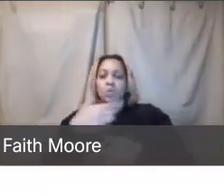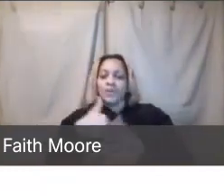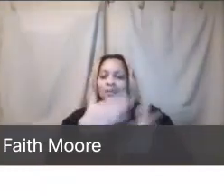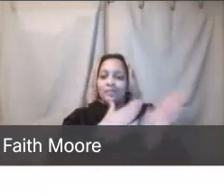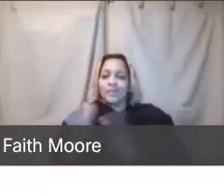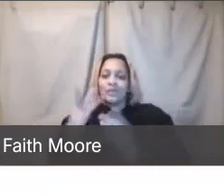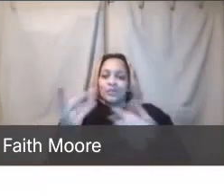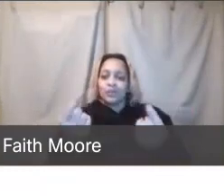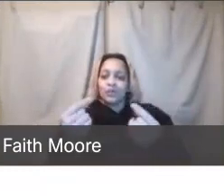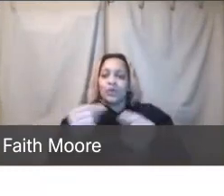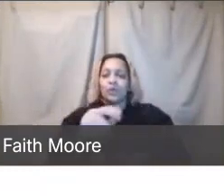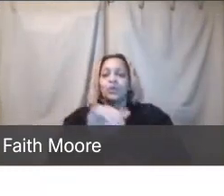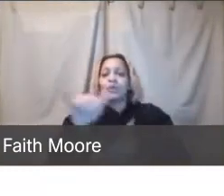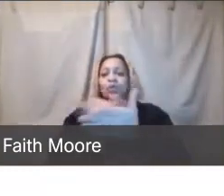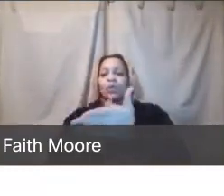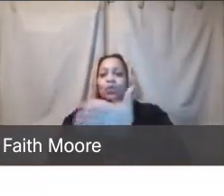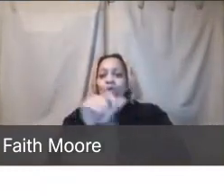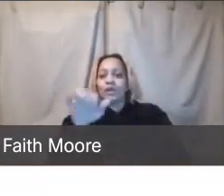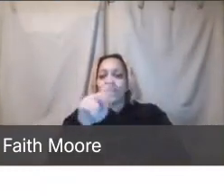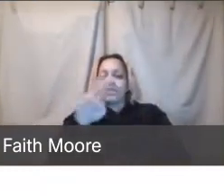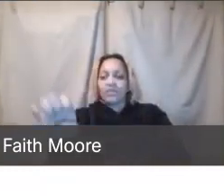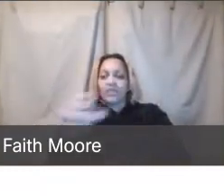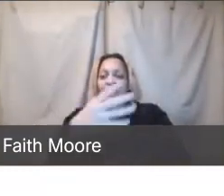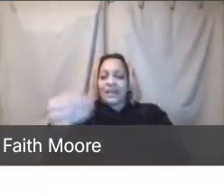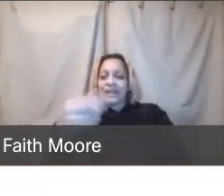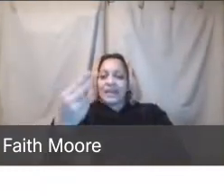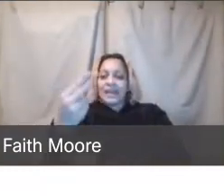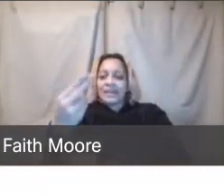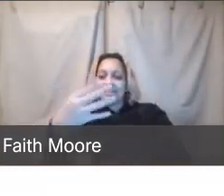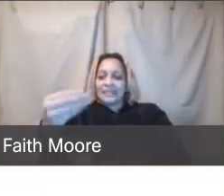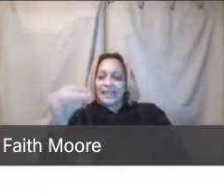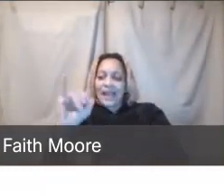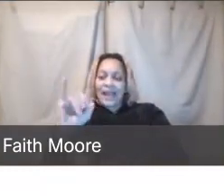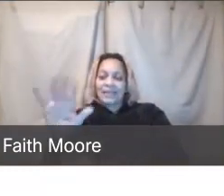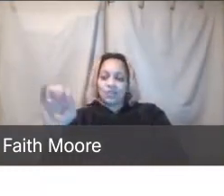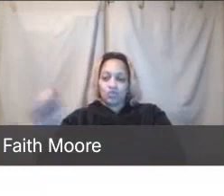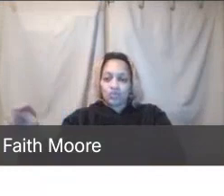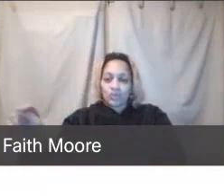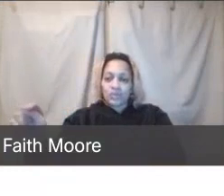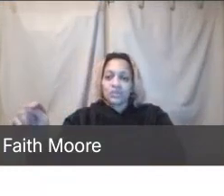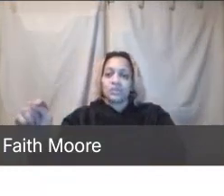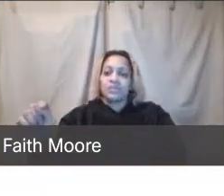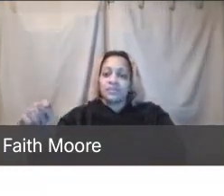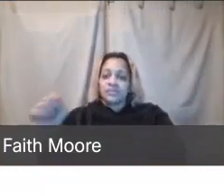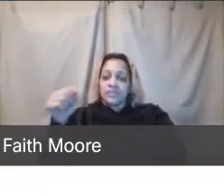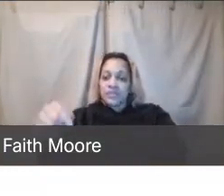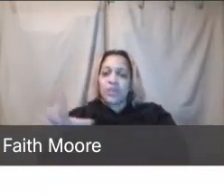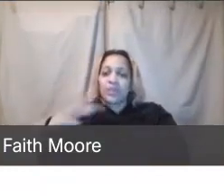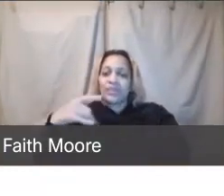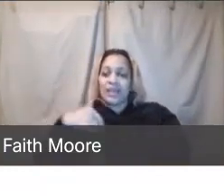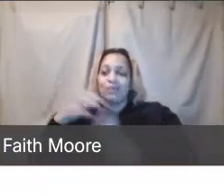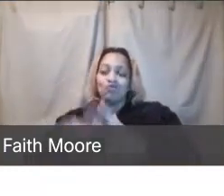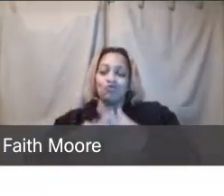New York Avenue and each and ice street, right? This is where the sort of original 15 went into Lafayette Square.